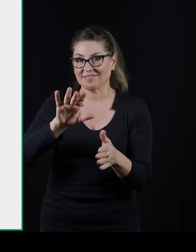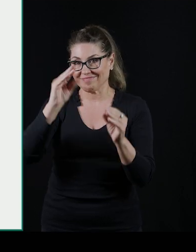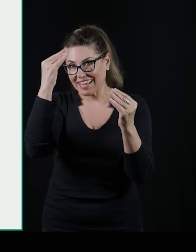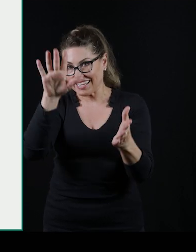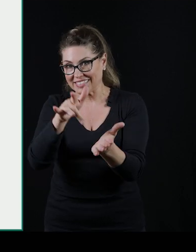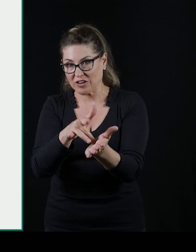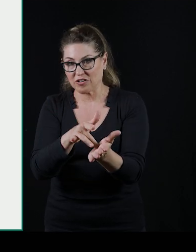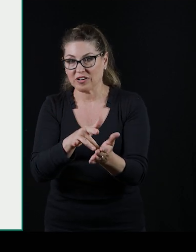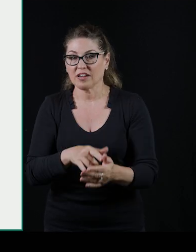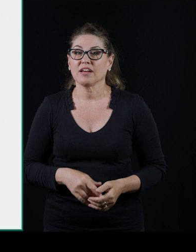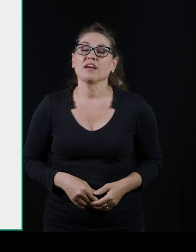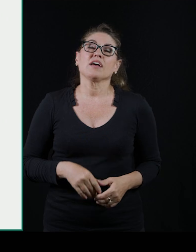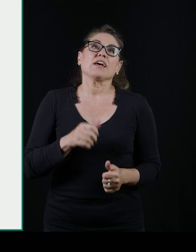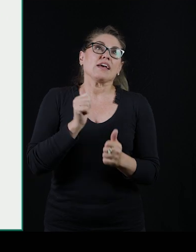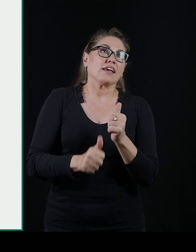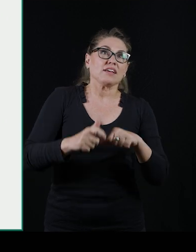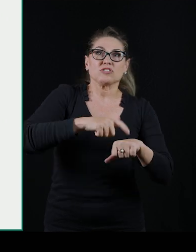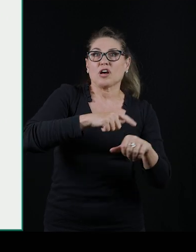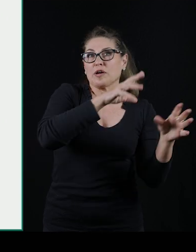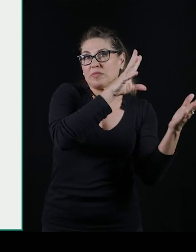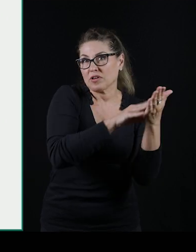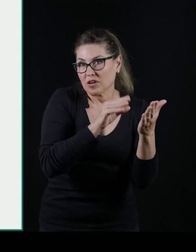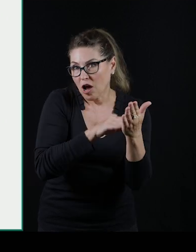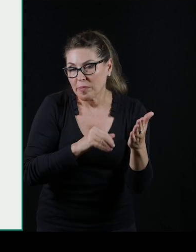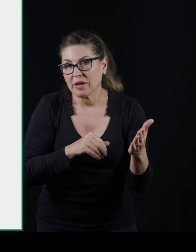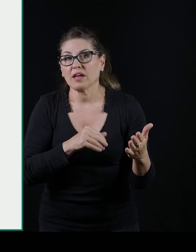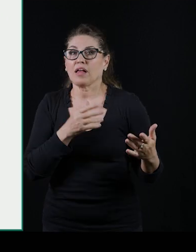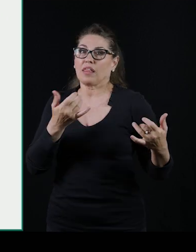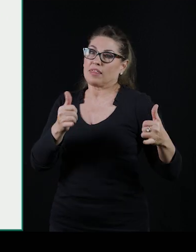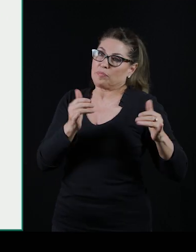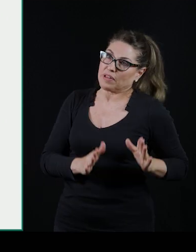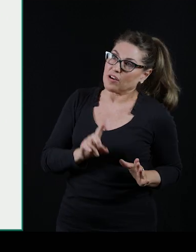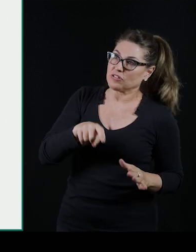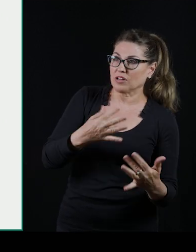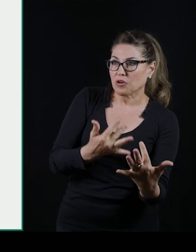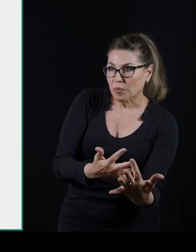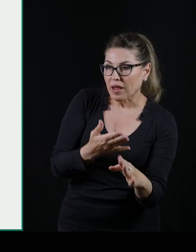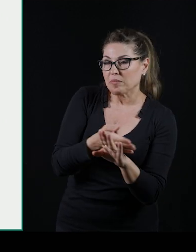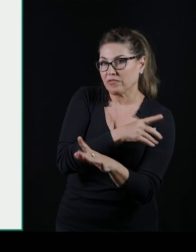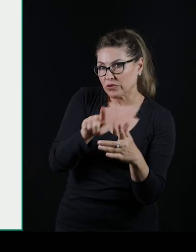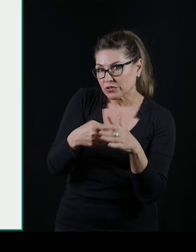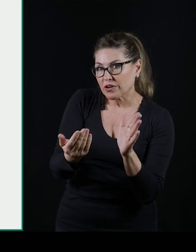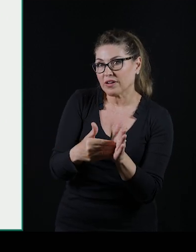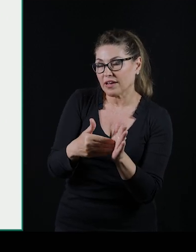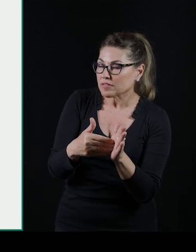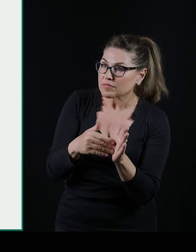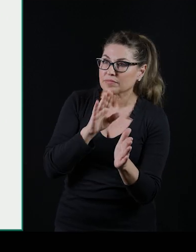And that additional time has been copying would increase the amount of time that players have to wait before they can start every game session.